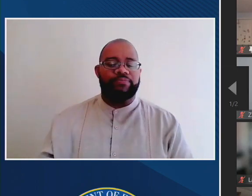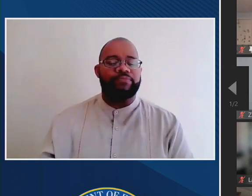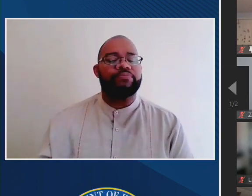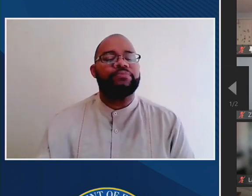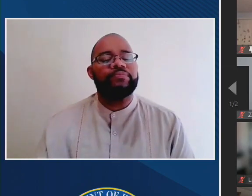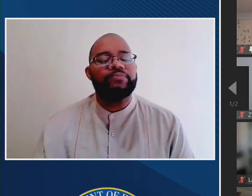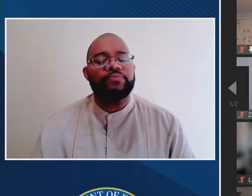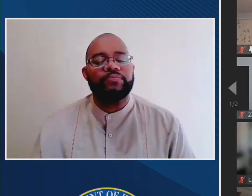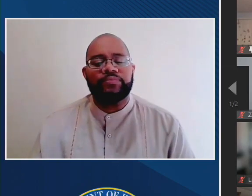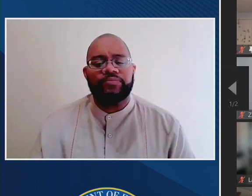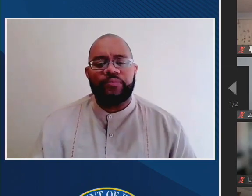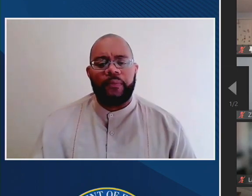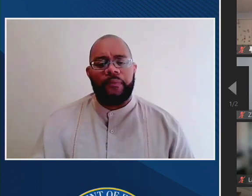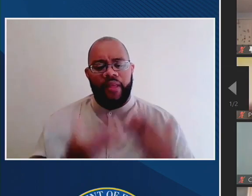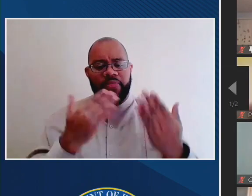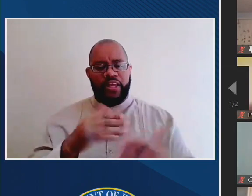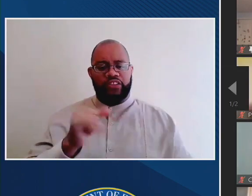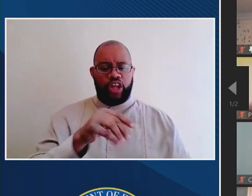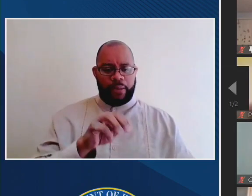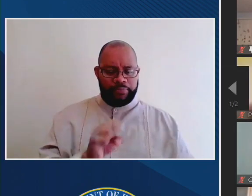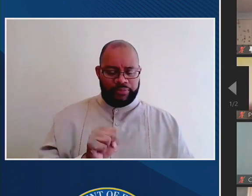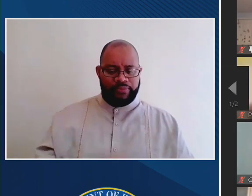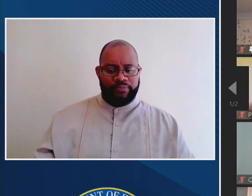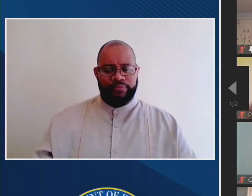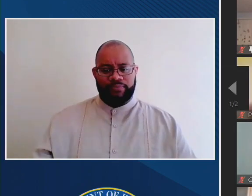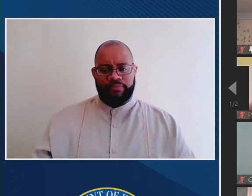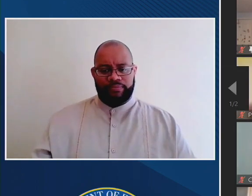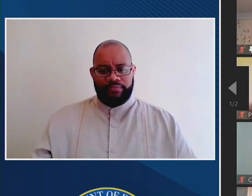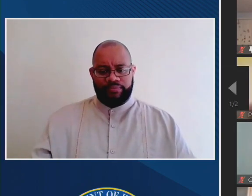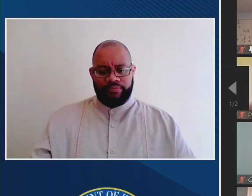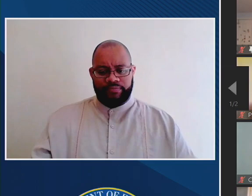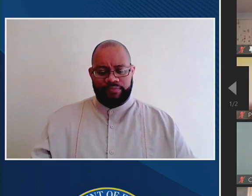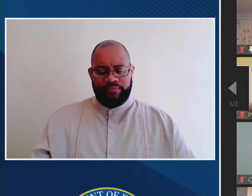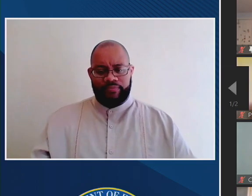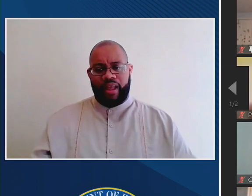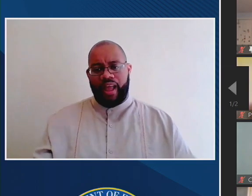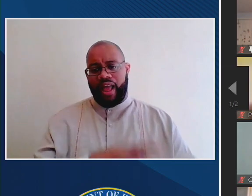Thanks a lot, James. I was trying to think if I have any other